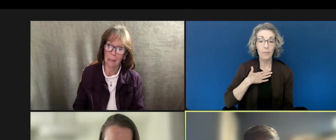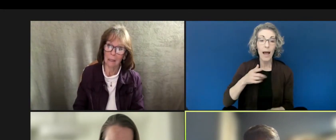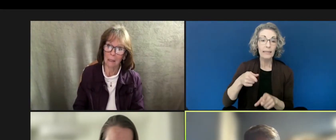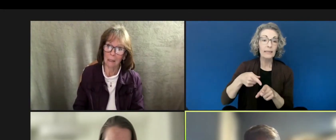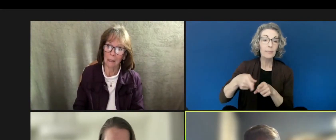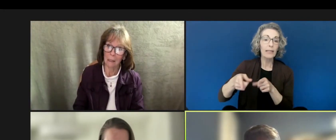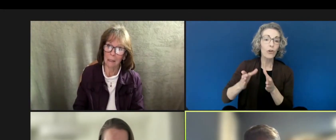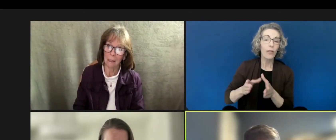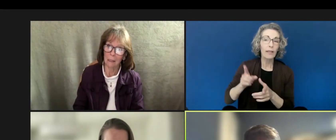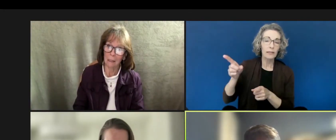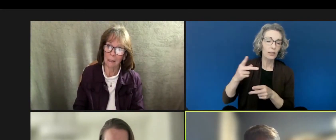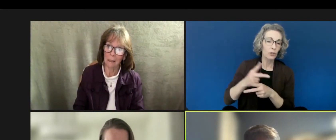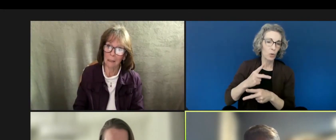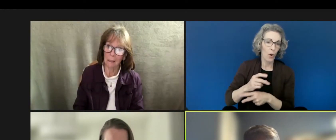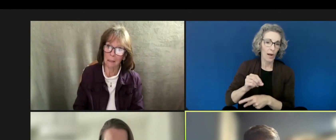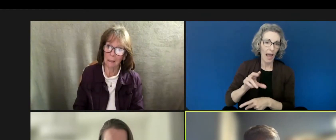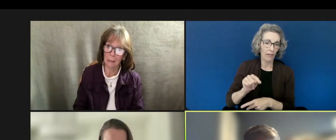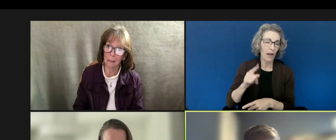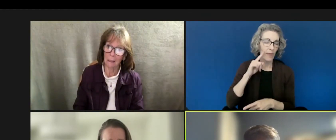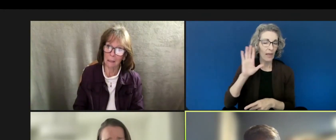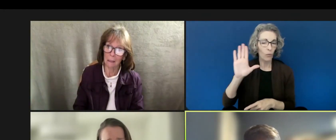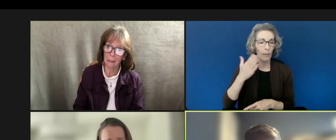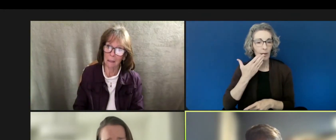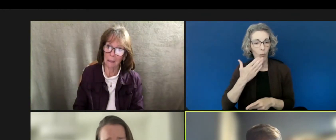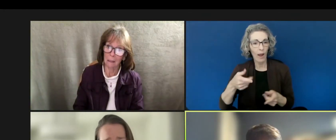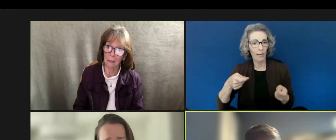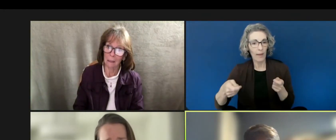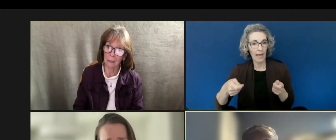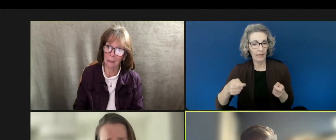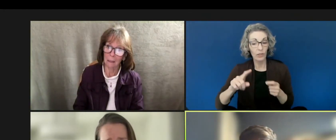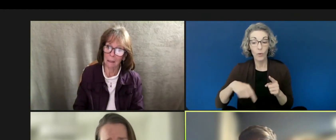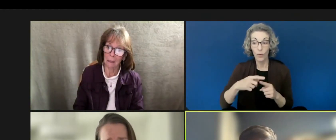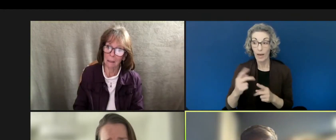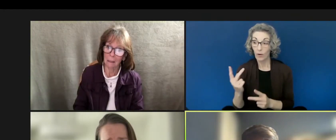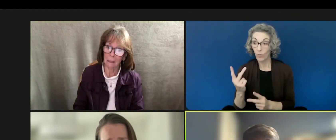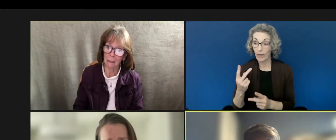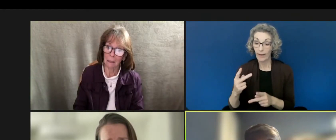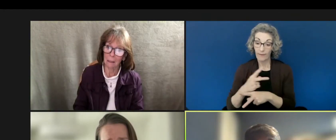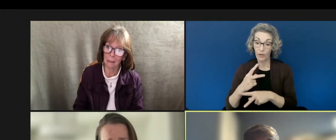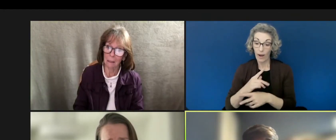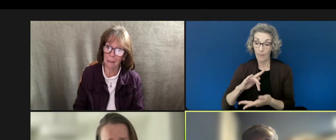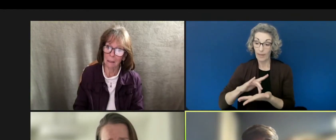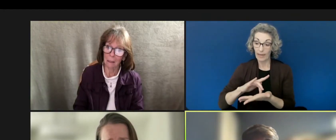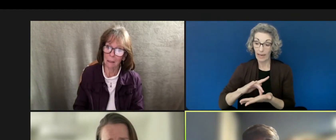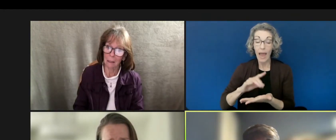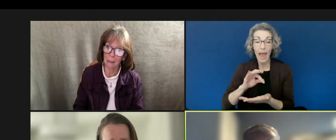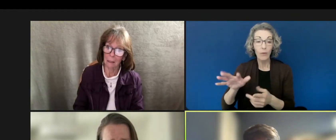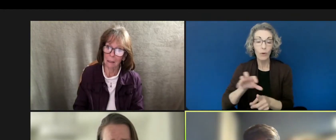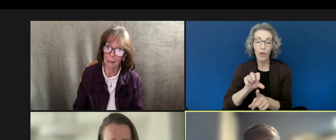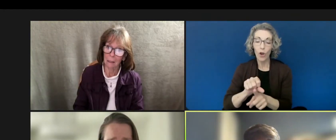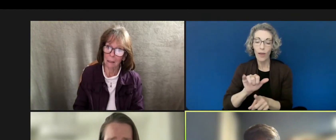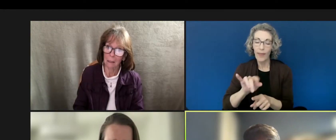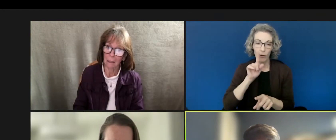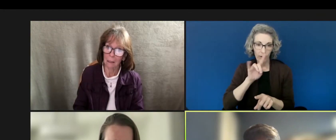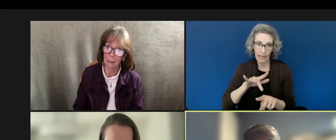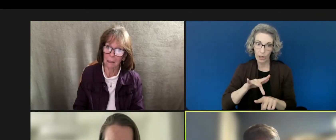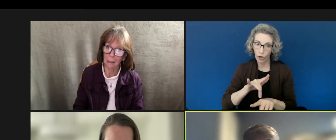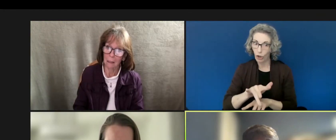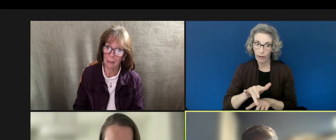So, I think it'll be well managed once we sort out the medication. We also caught it really early, so yeah.